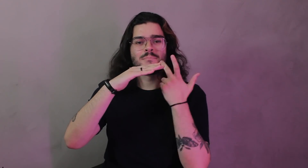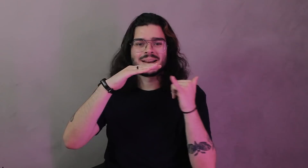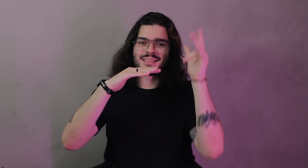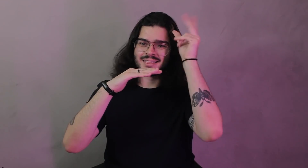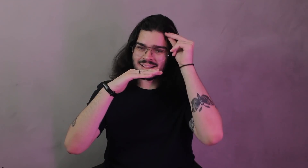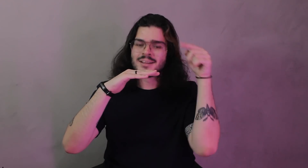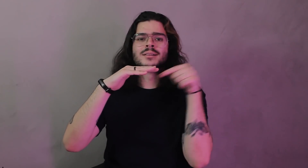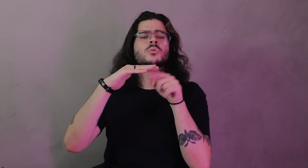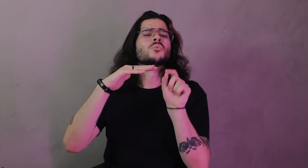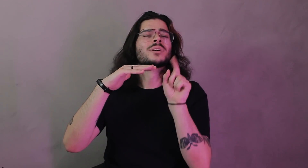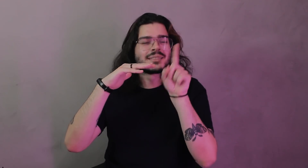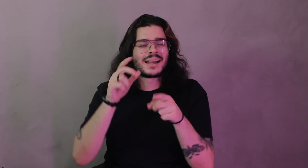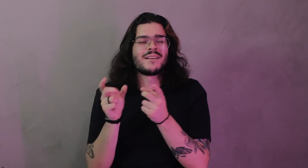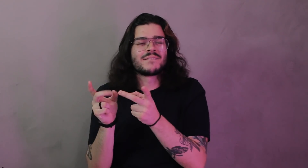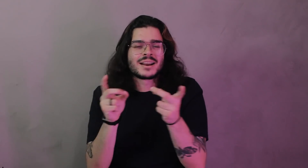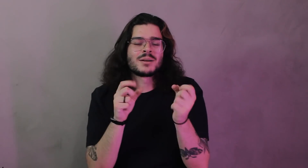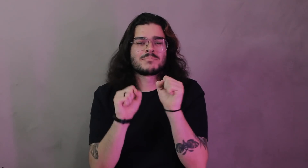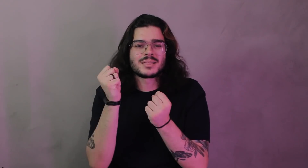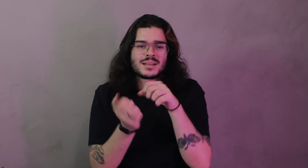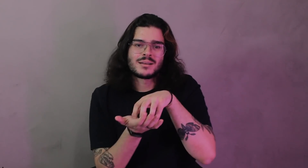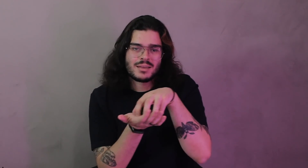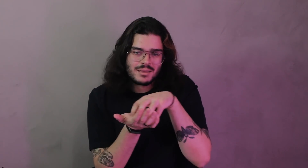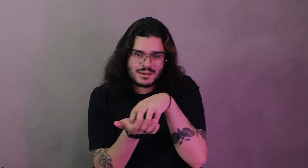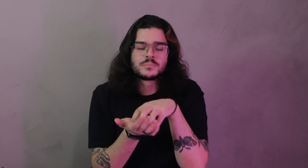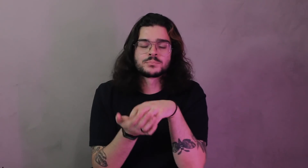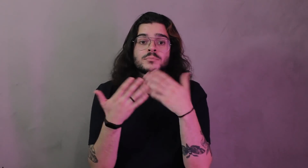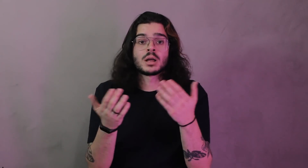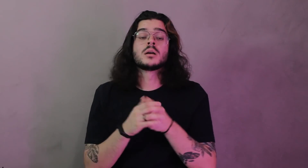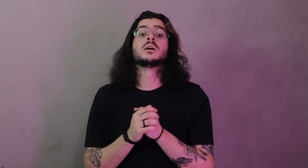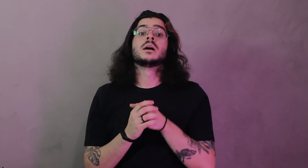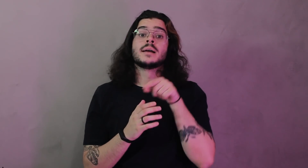Otto Frank's jam production company used to be.